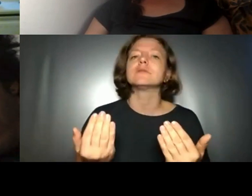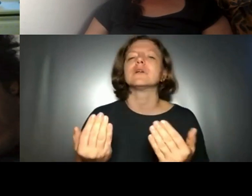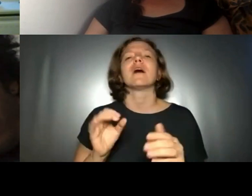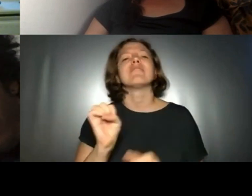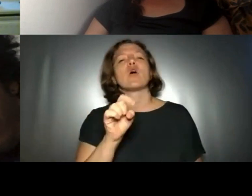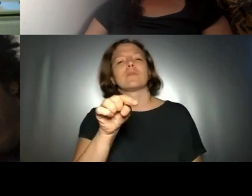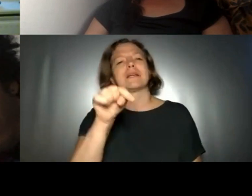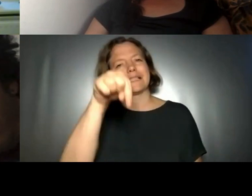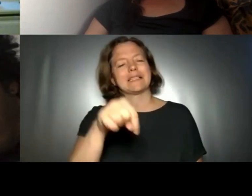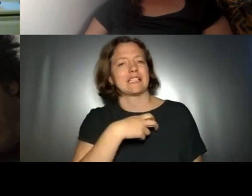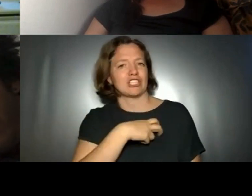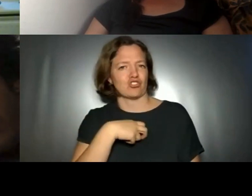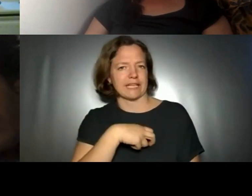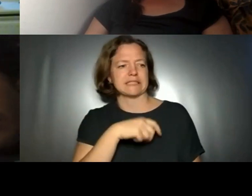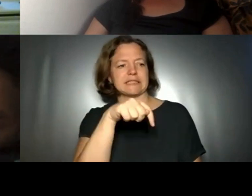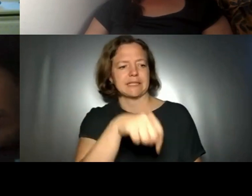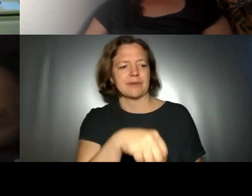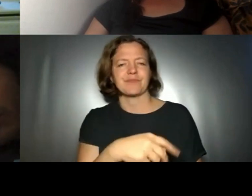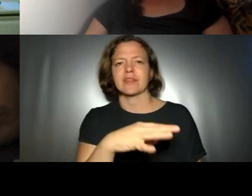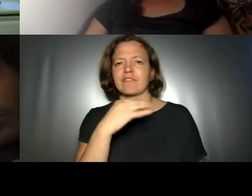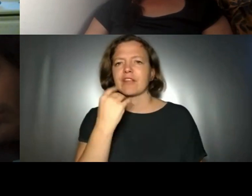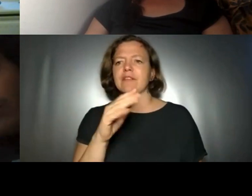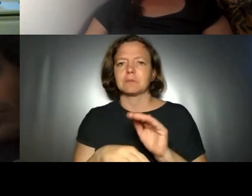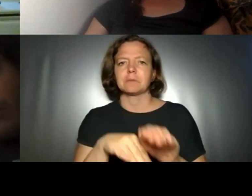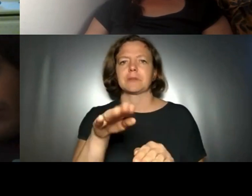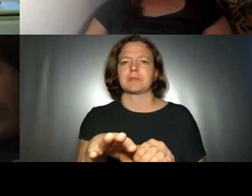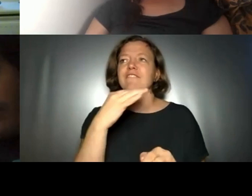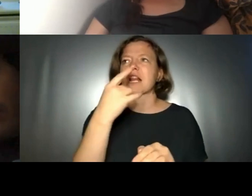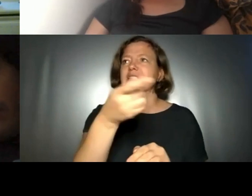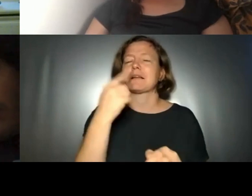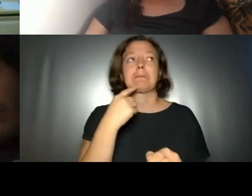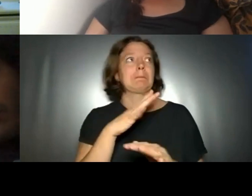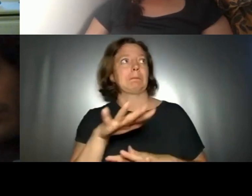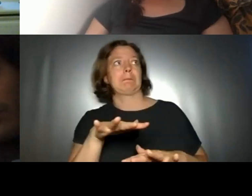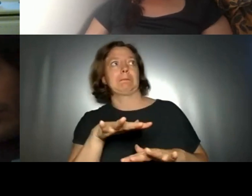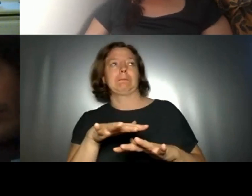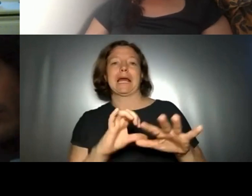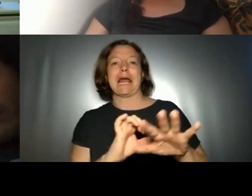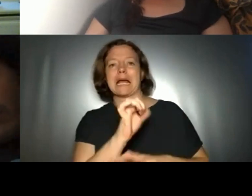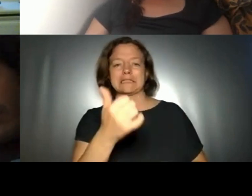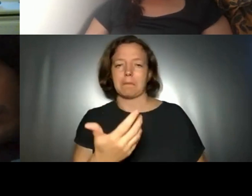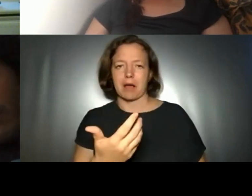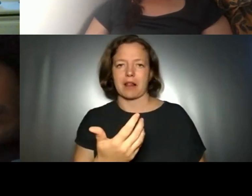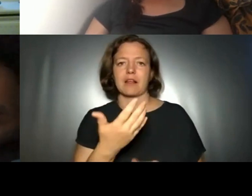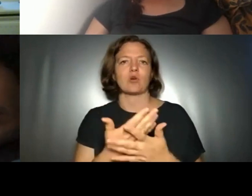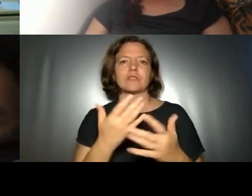for many people to work with disabled artists for whatever reason. I get calls all the time.